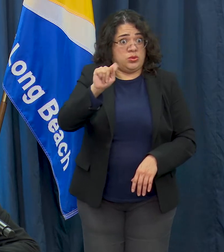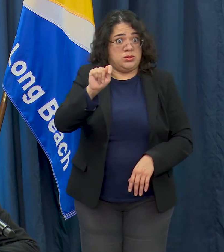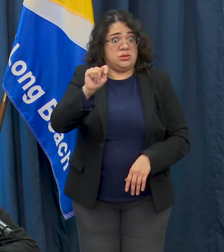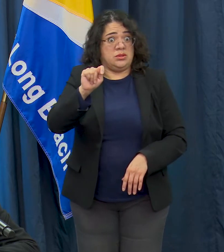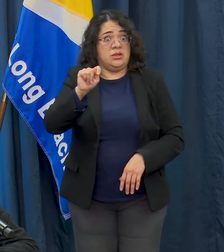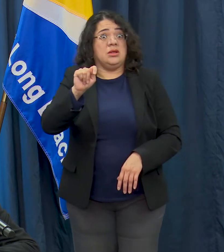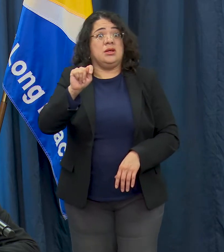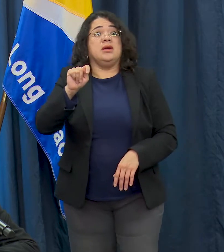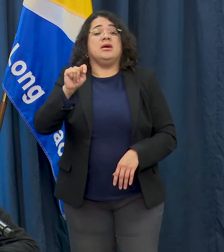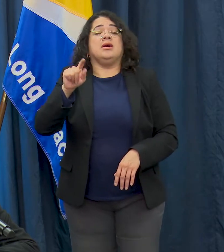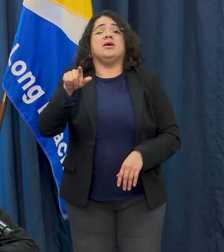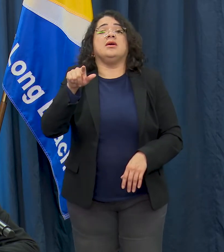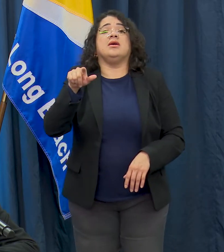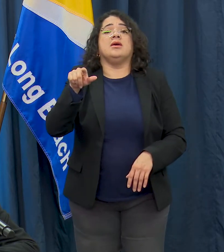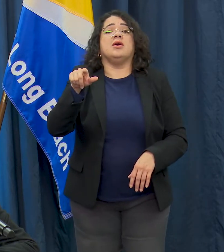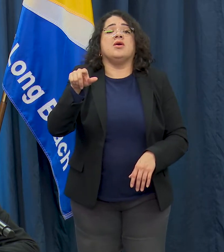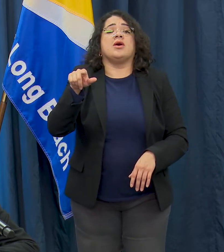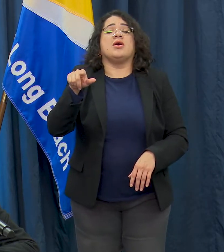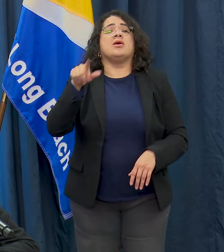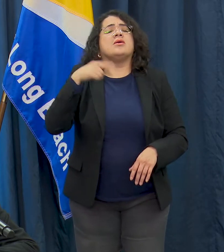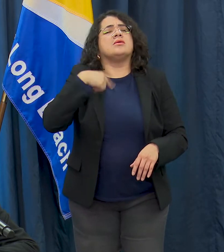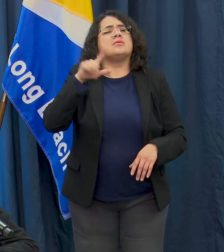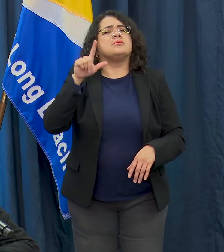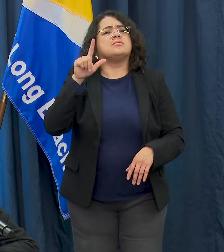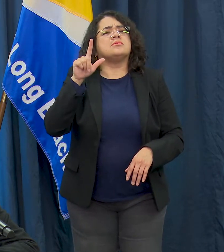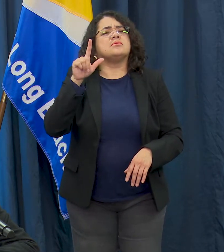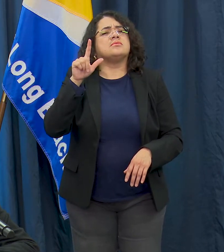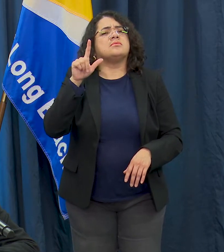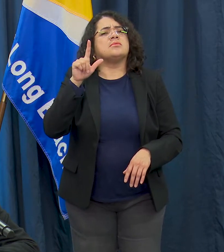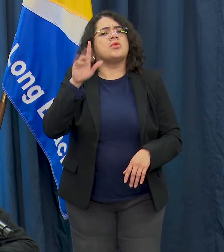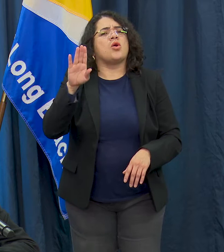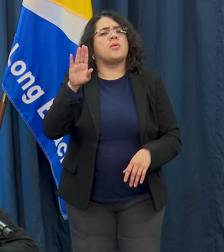well I wanted to know if any Long Beach businesses violated the health order over the